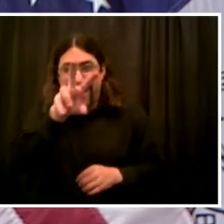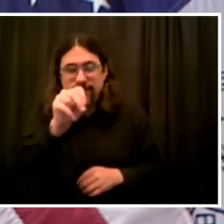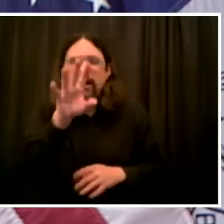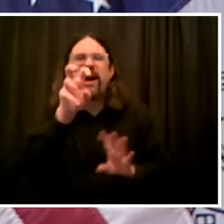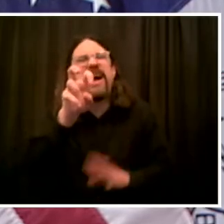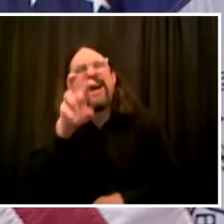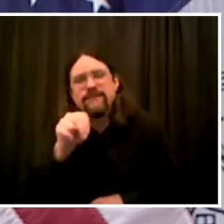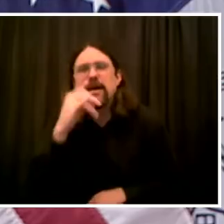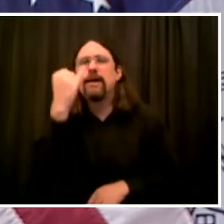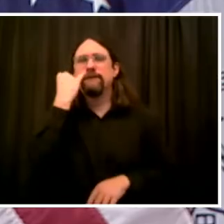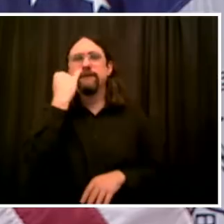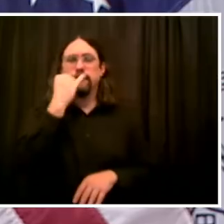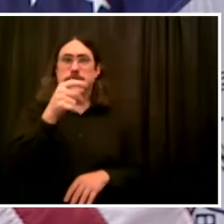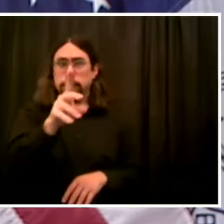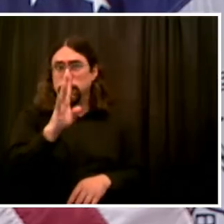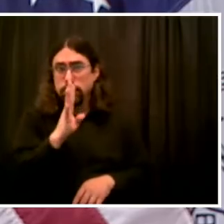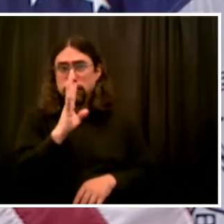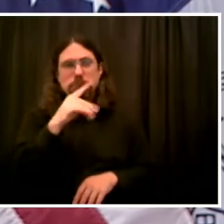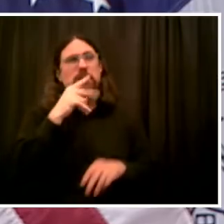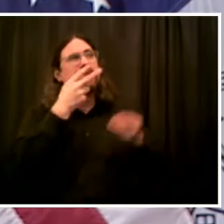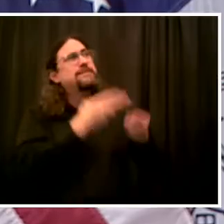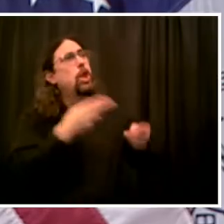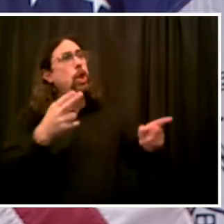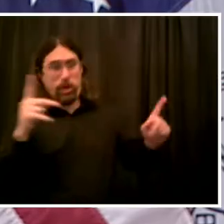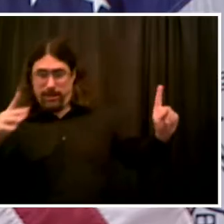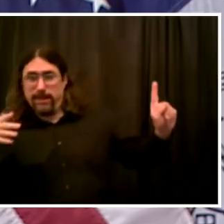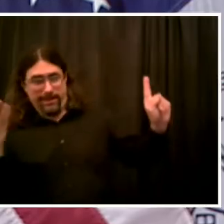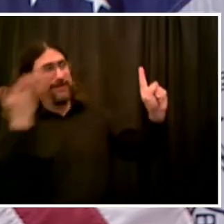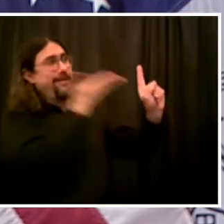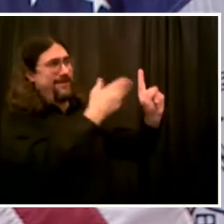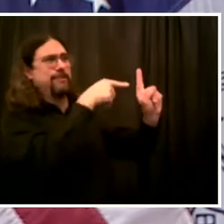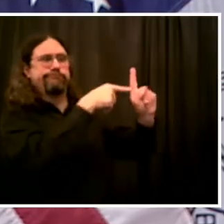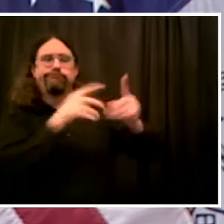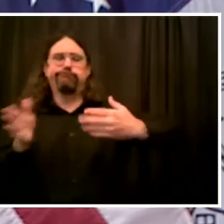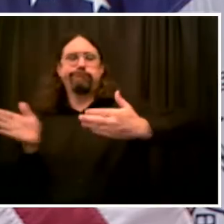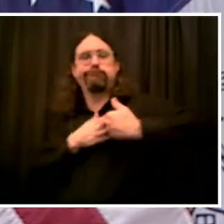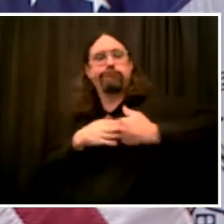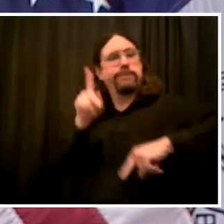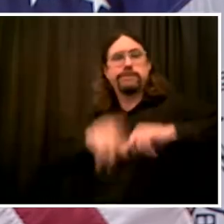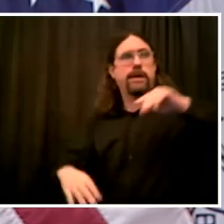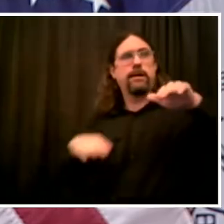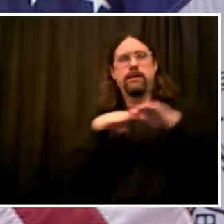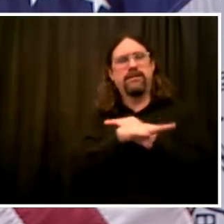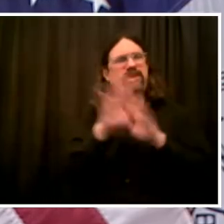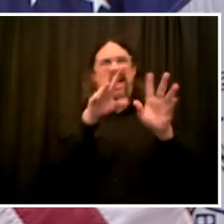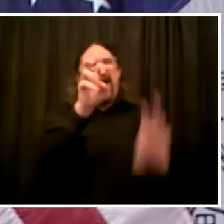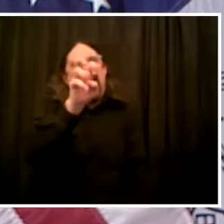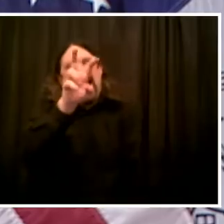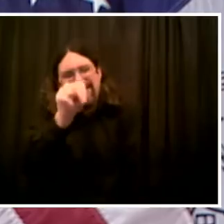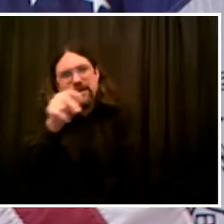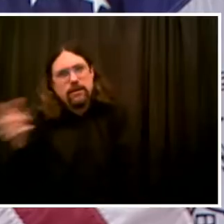PEOLEP WALK AWAY BECAUSE OF X OR Y REASONS. THERE'S BEEN A